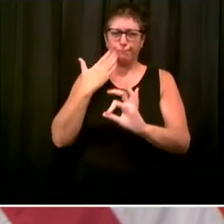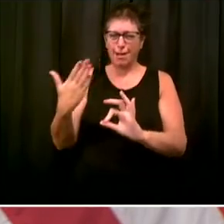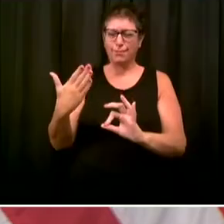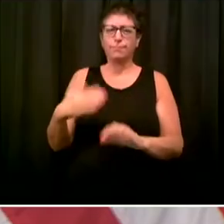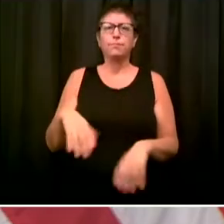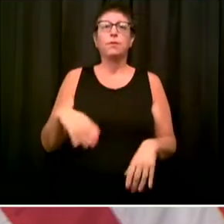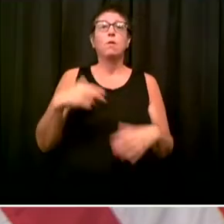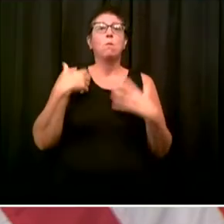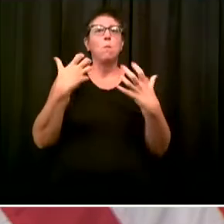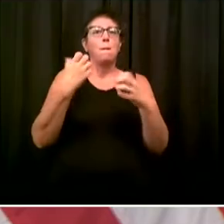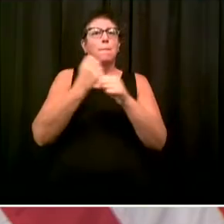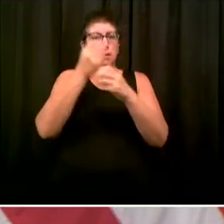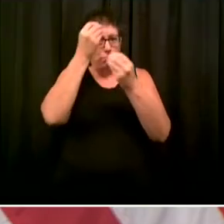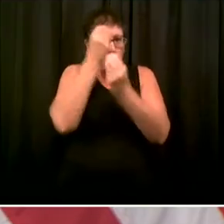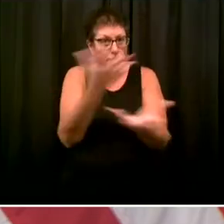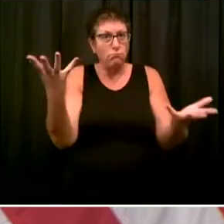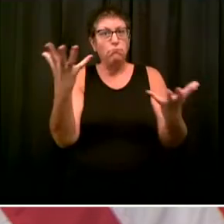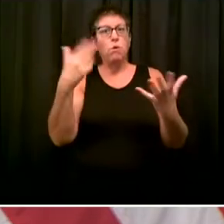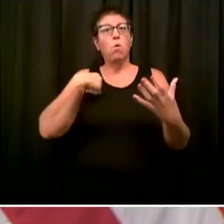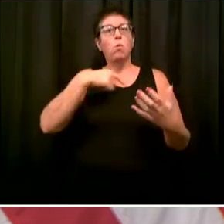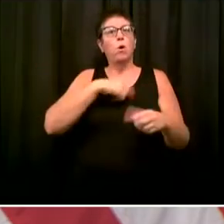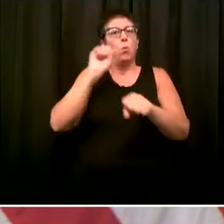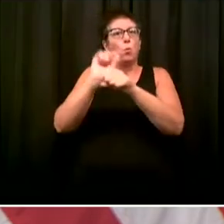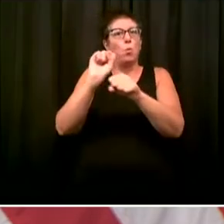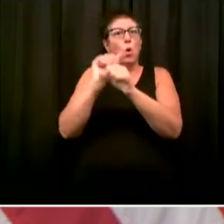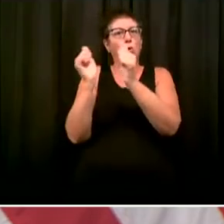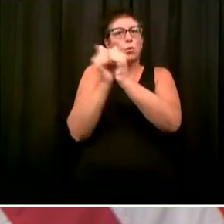IWL ADDRESS THE QUESTION IN TERMS OF TEACHERS.